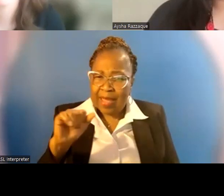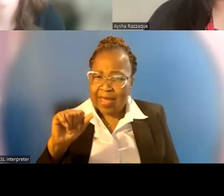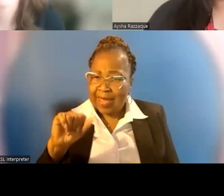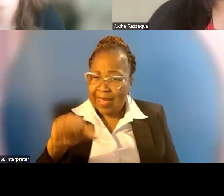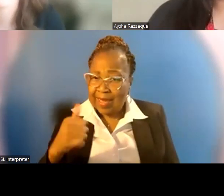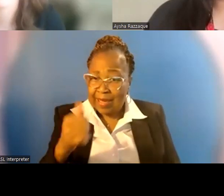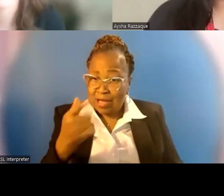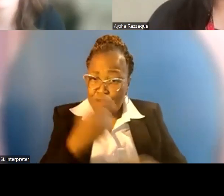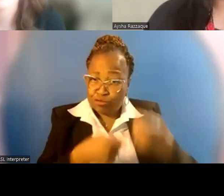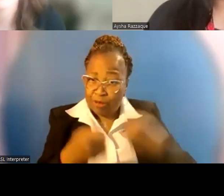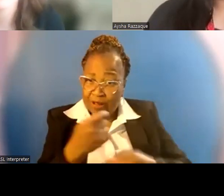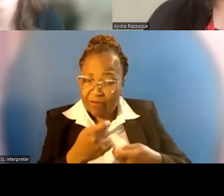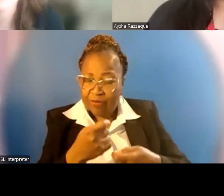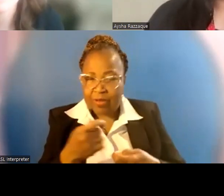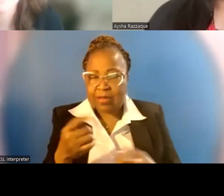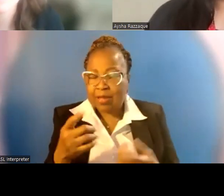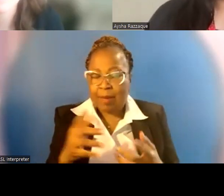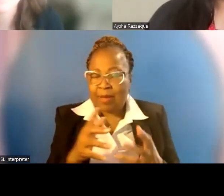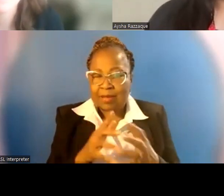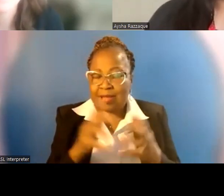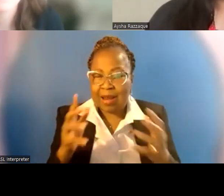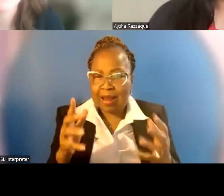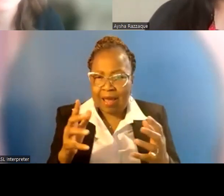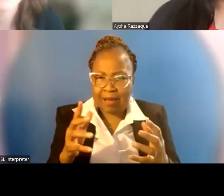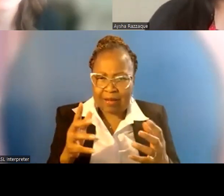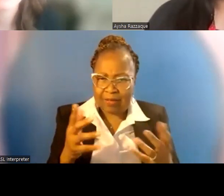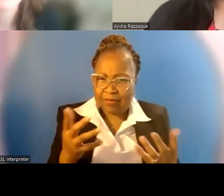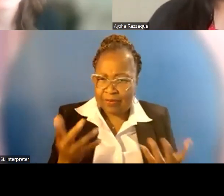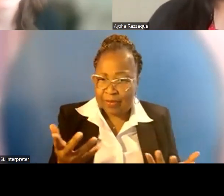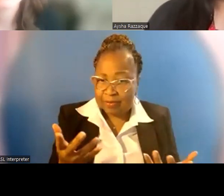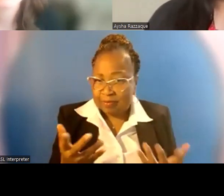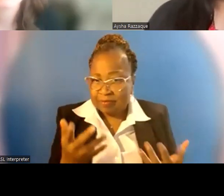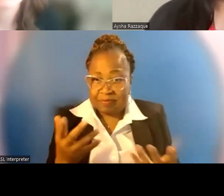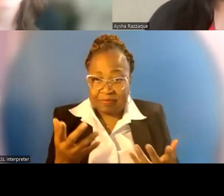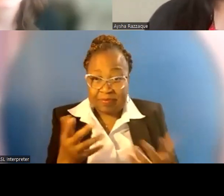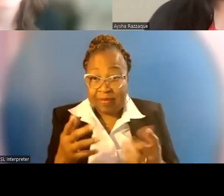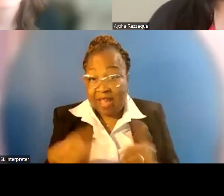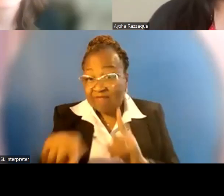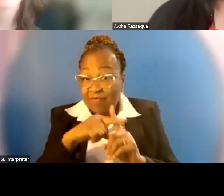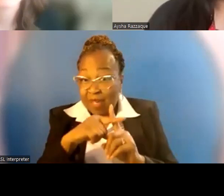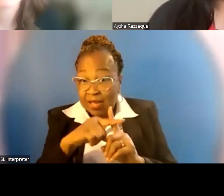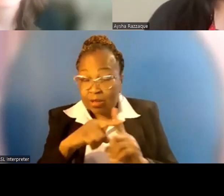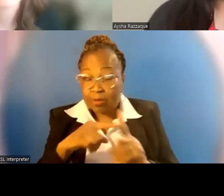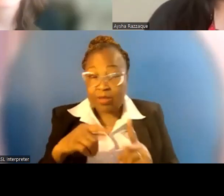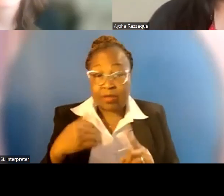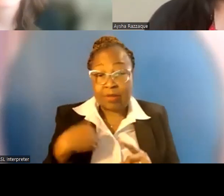I mean I guess there's like a lot of advantages obviously of having, you know, like I guess the autonomy and you know